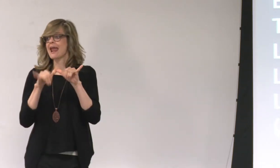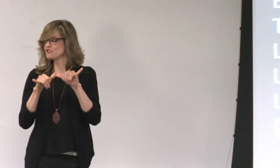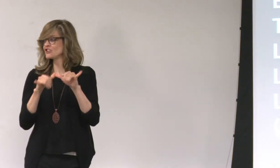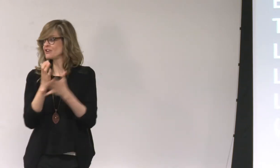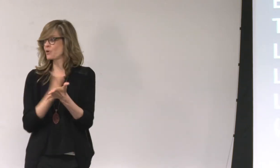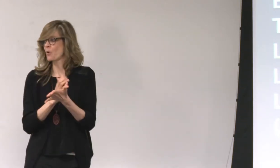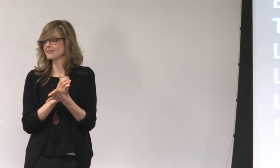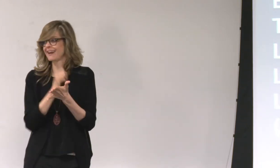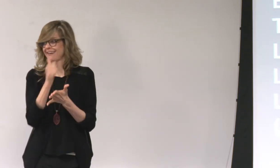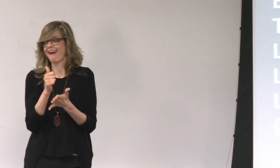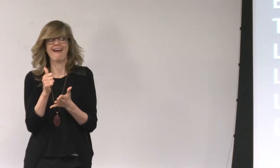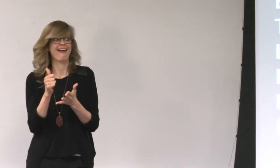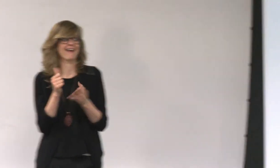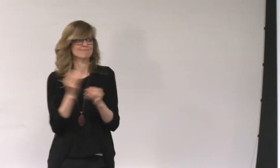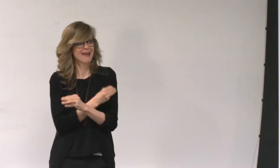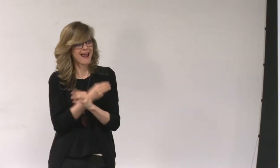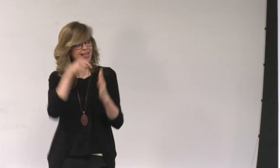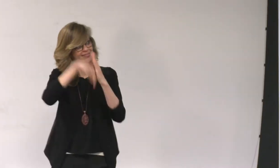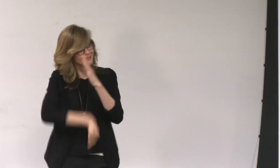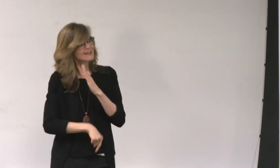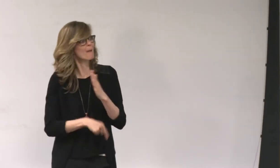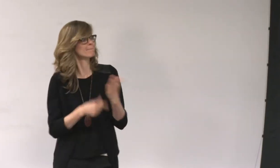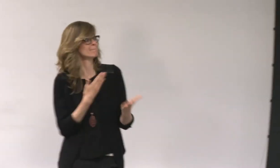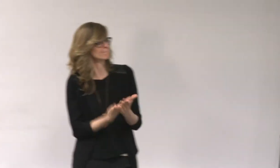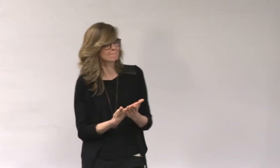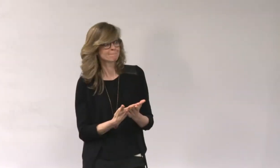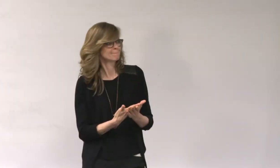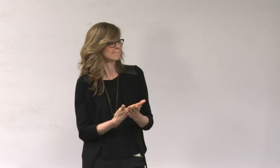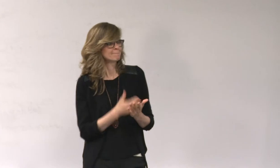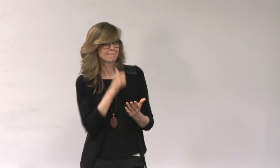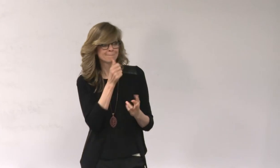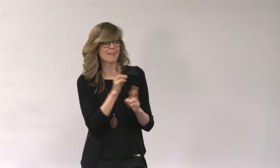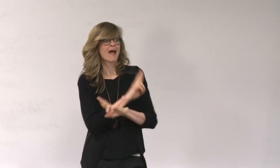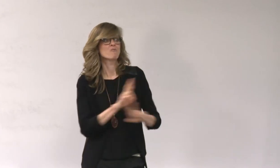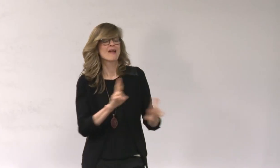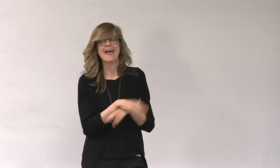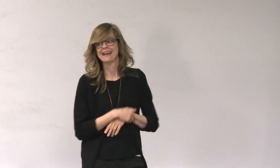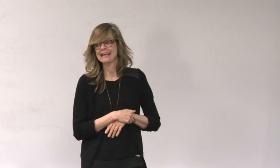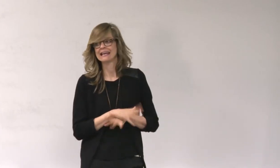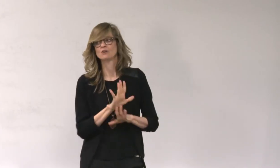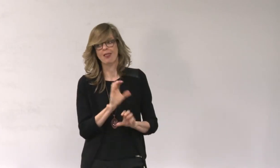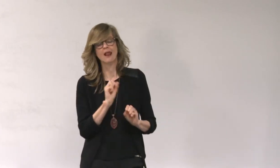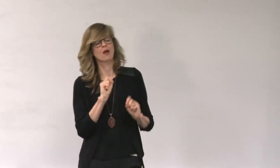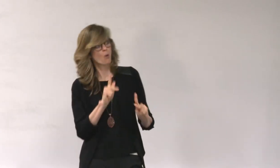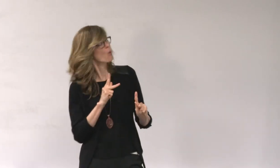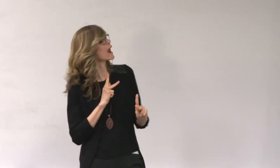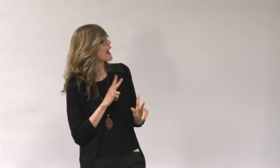BUT I TOOK ENGINEERING COURSES, NOT MATH COURSES, SO, I REALLY WASN'T READY.